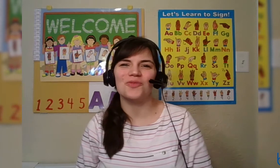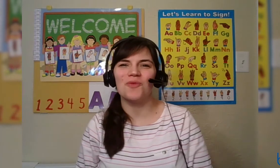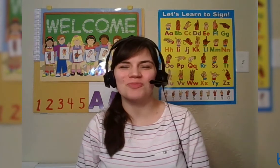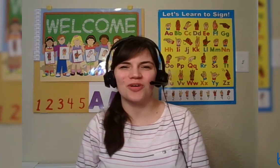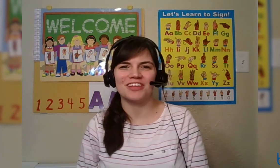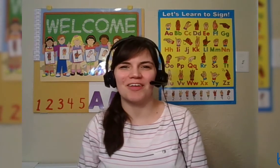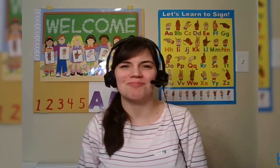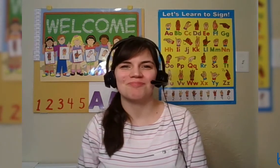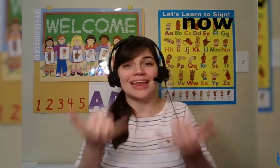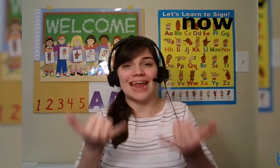one more time...